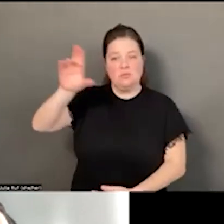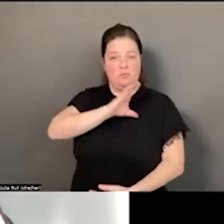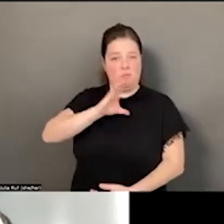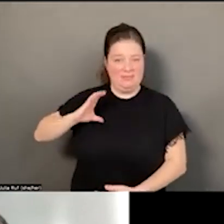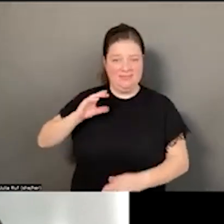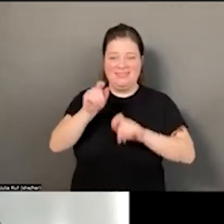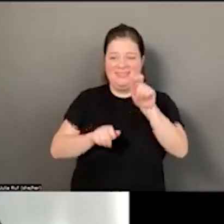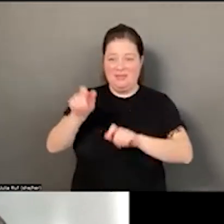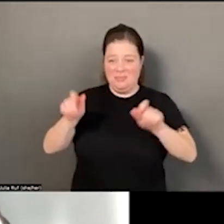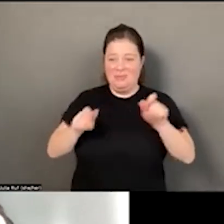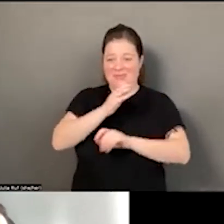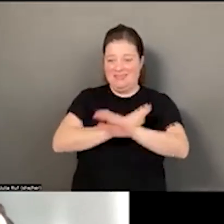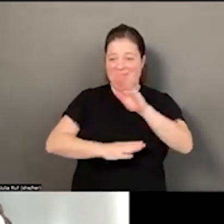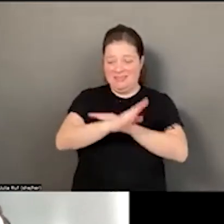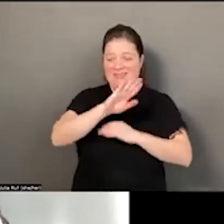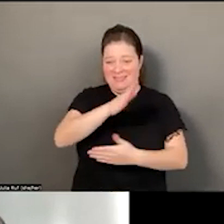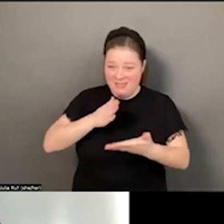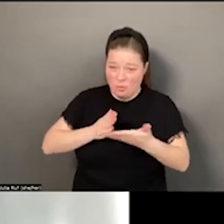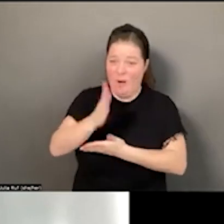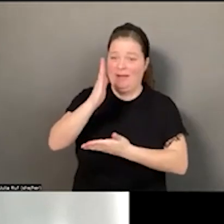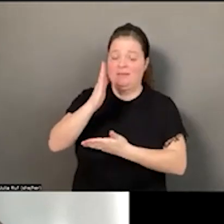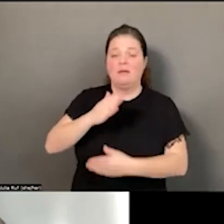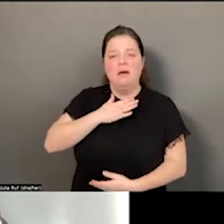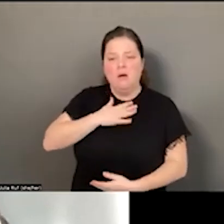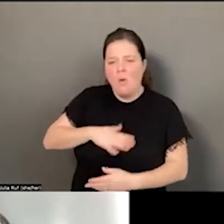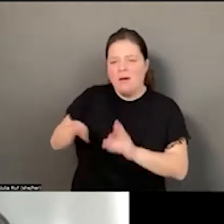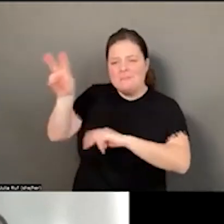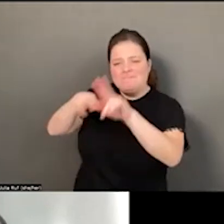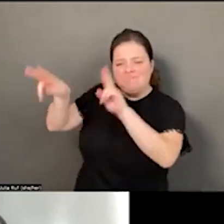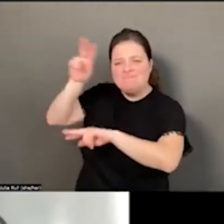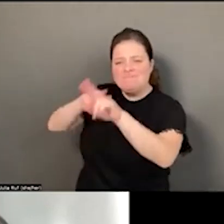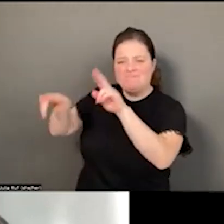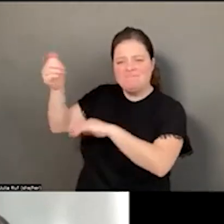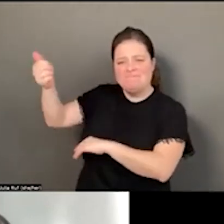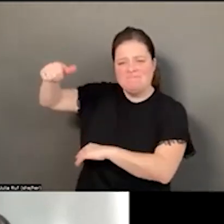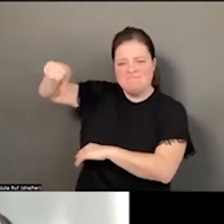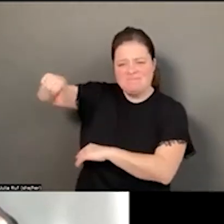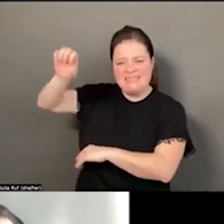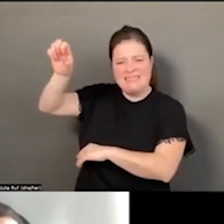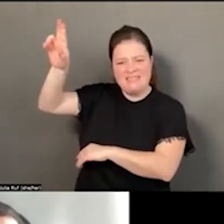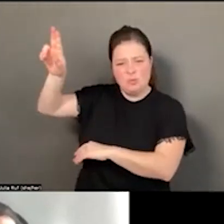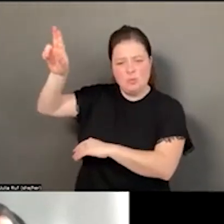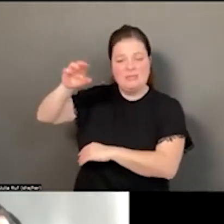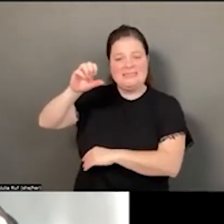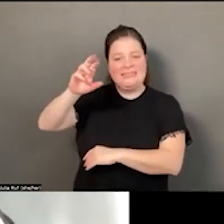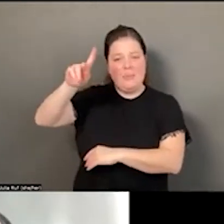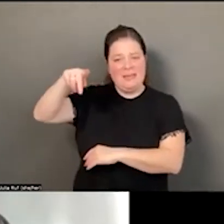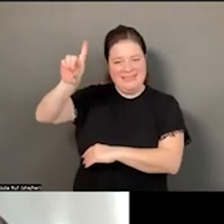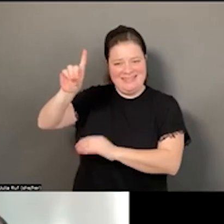is reviewing how the EU is implementing the CRPD. And last year they published a series